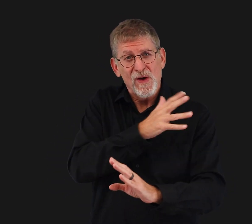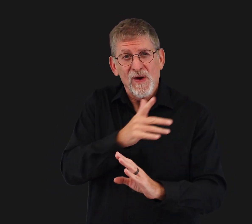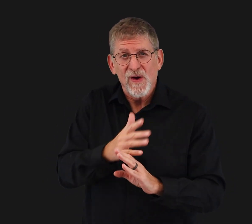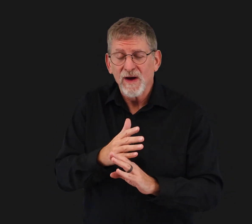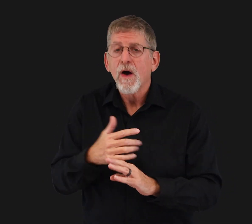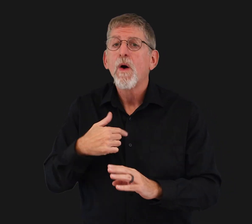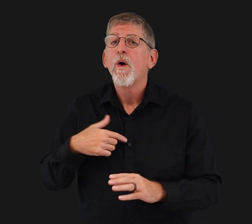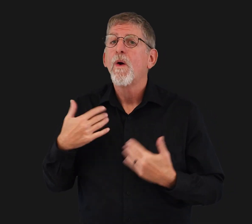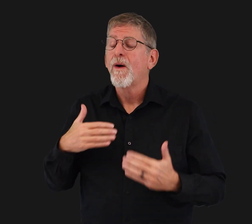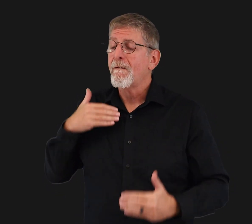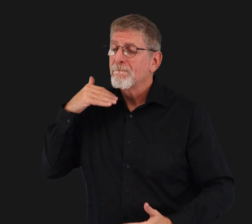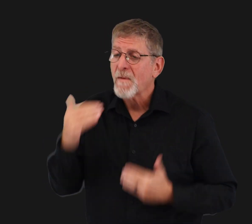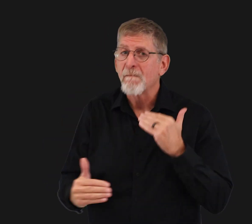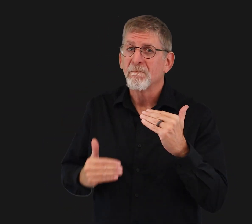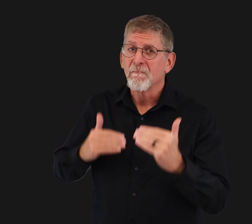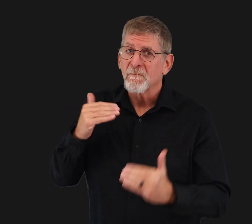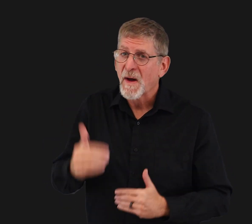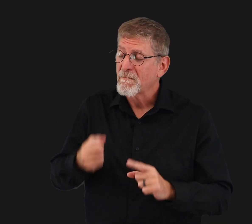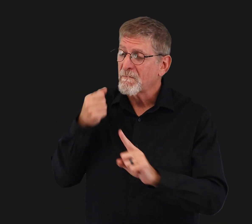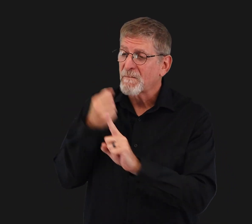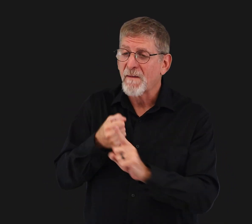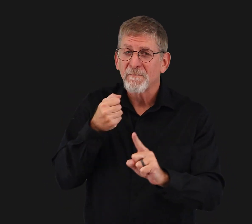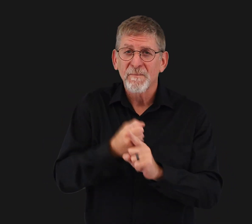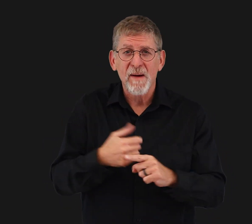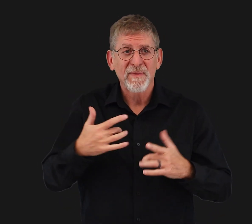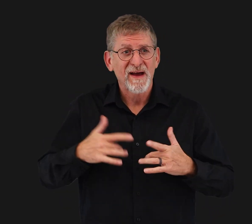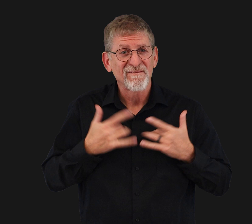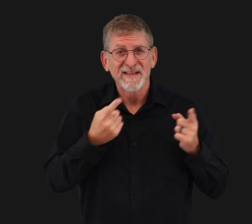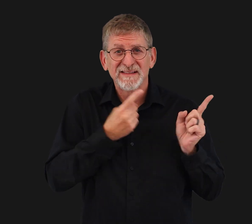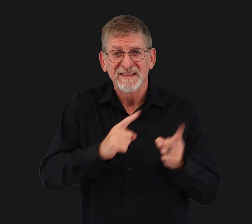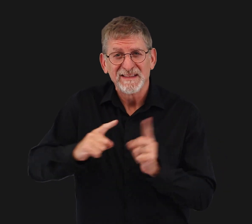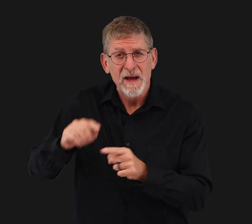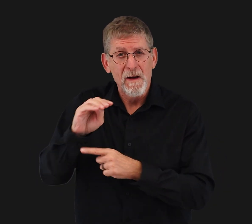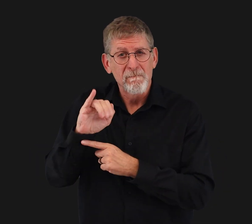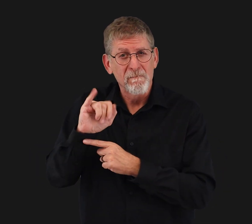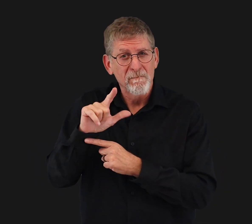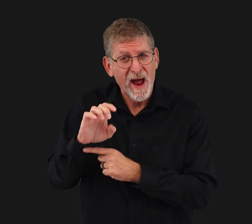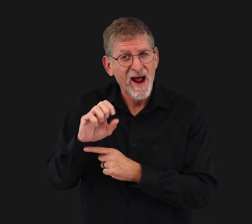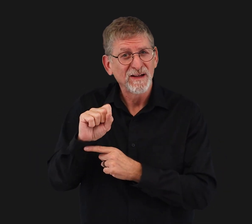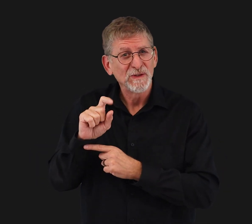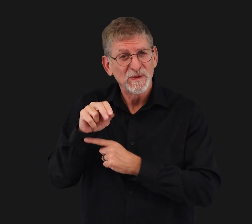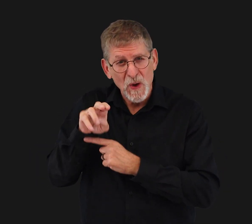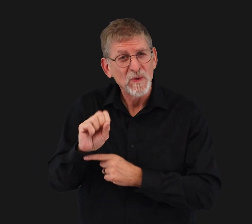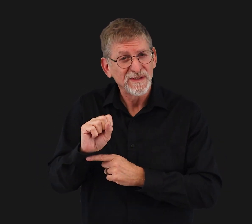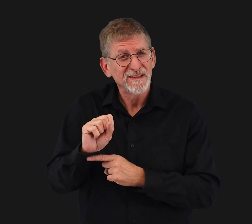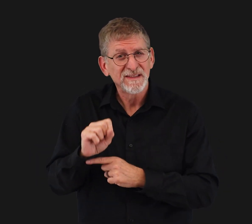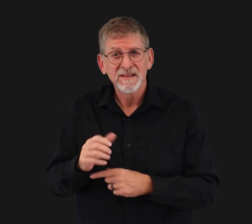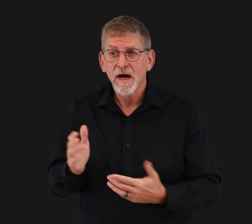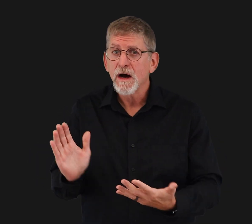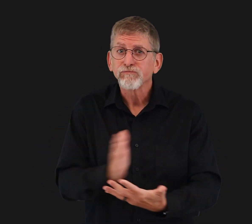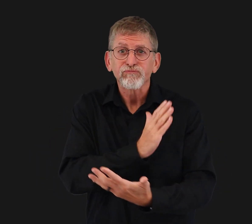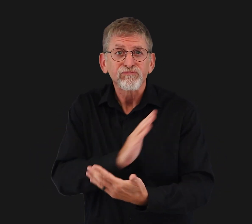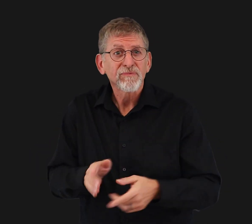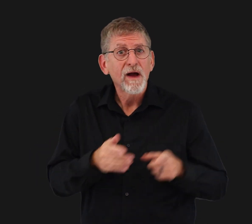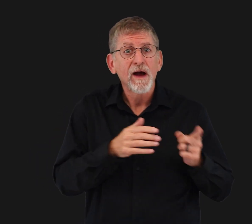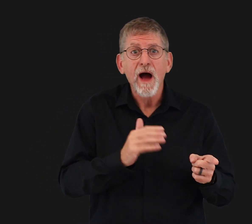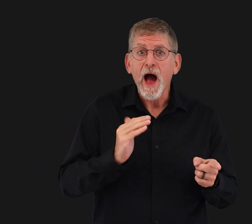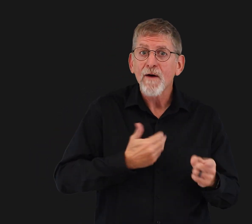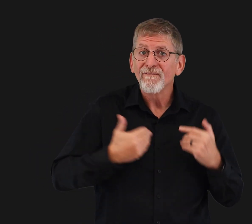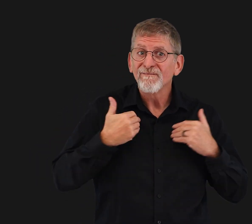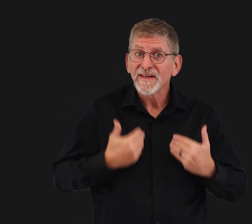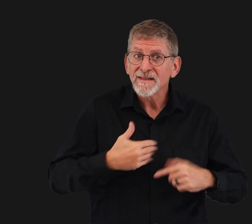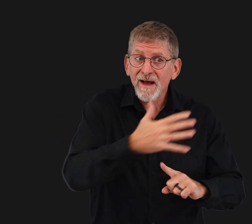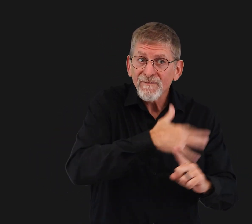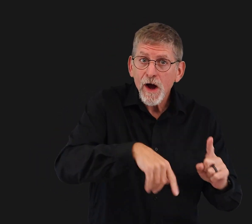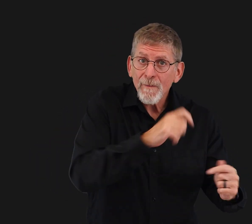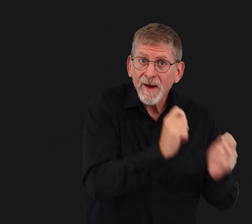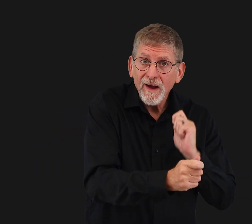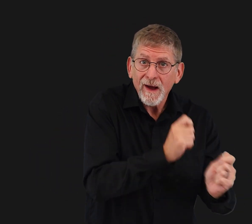we have made strides and hit new milestones — from our physical environment,